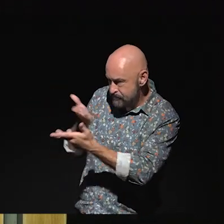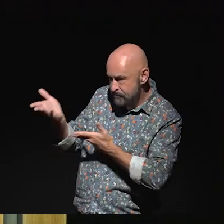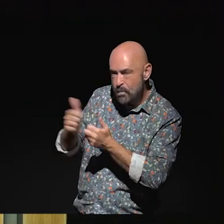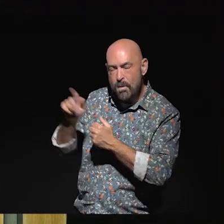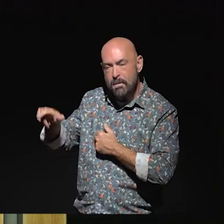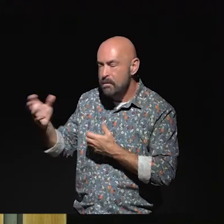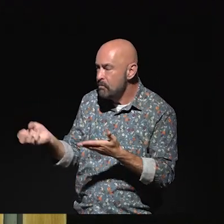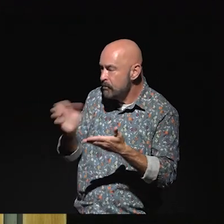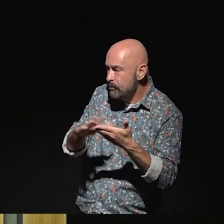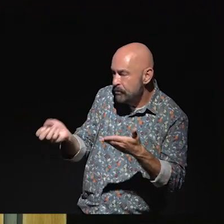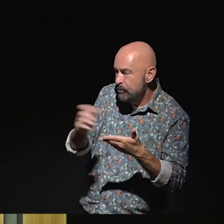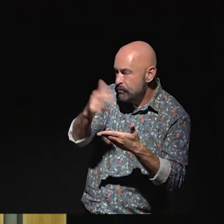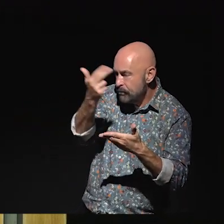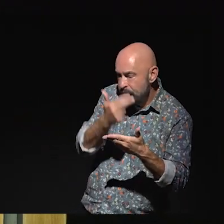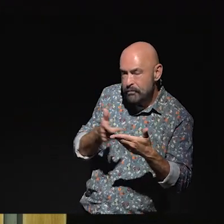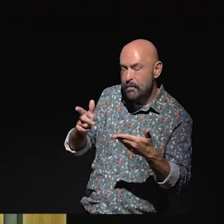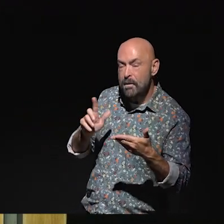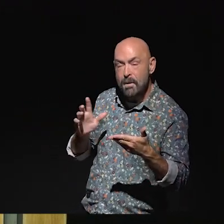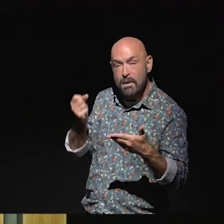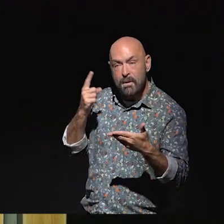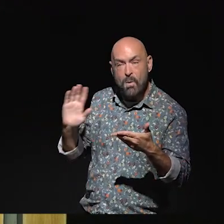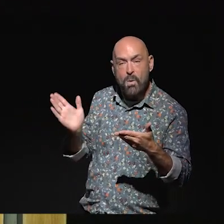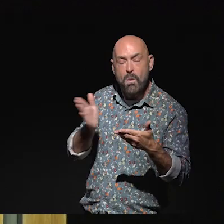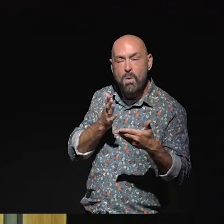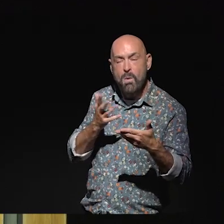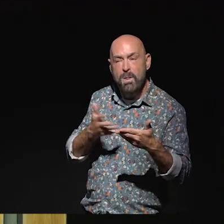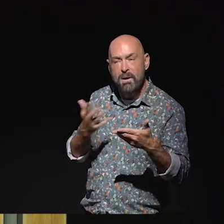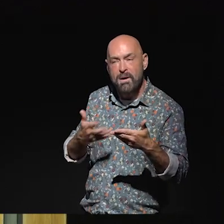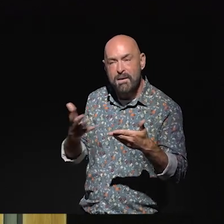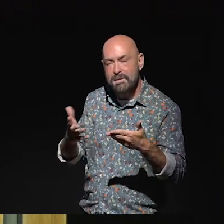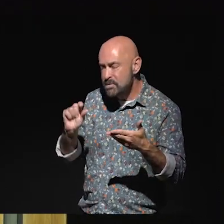makes it, and indeed all of the small group of unfinished,